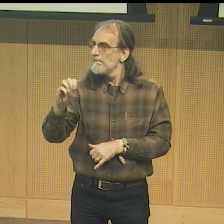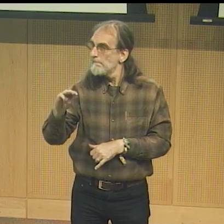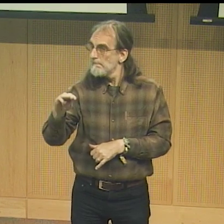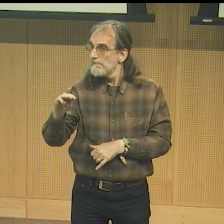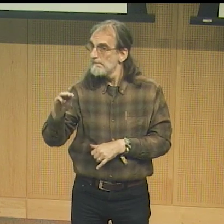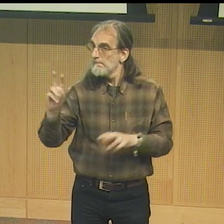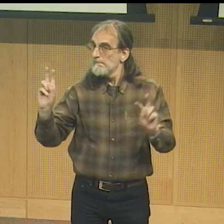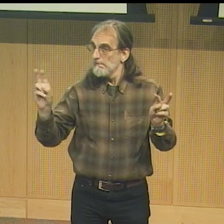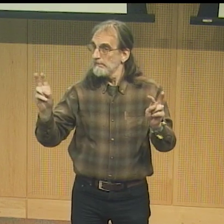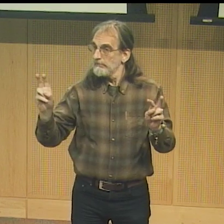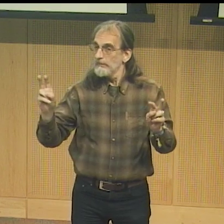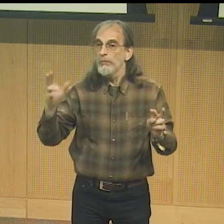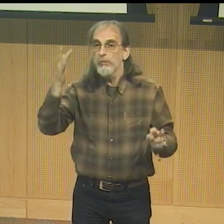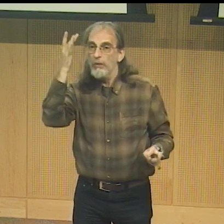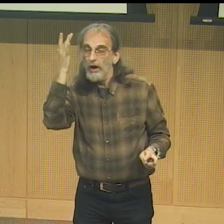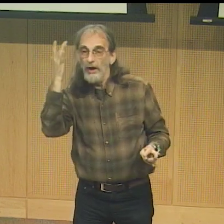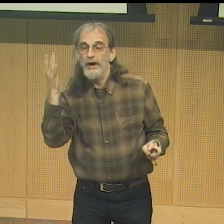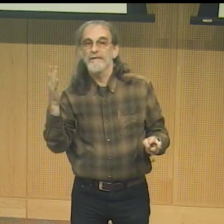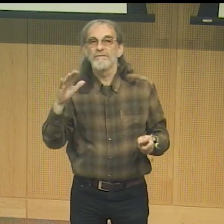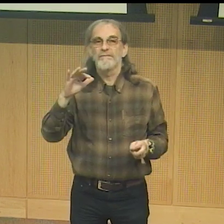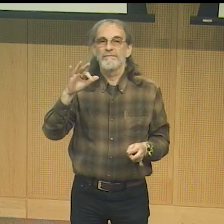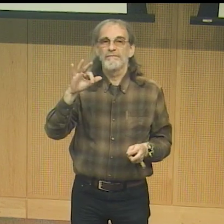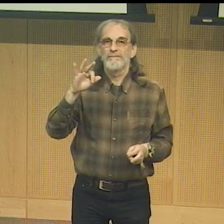And we actually have parallel concepts.